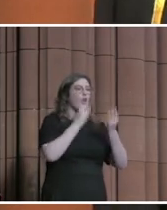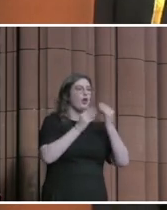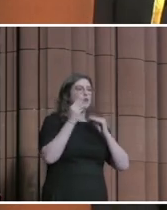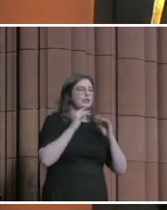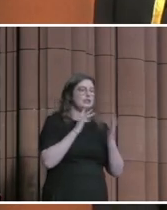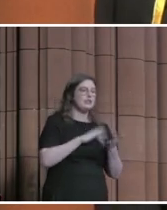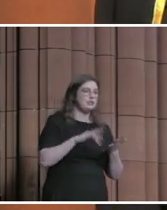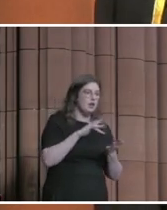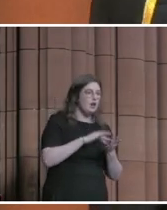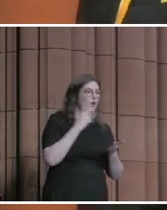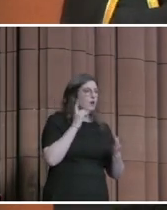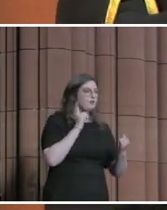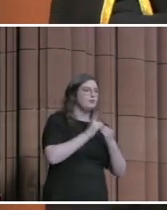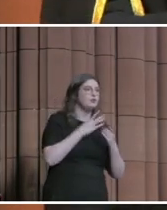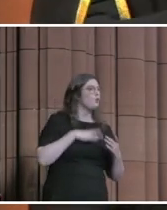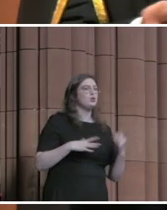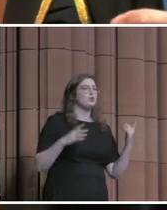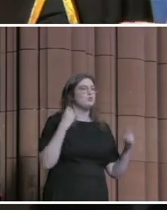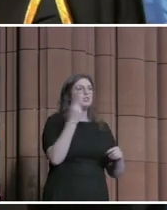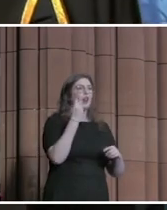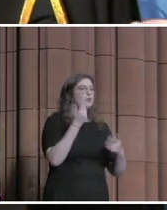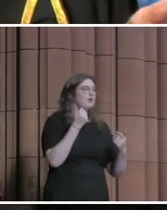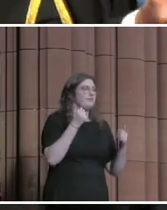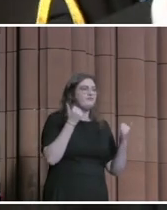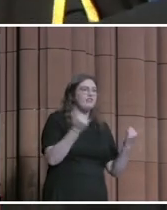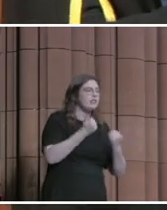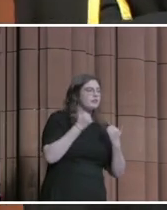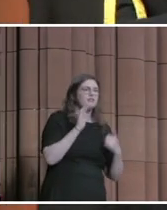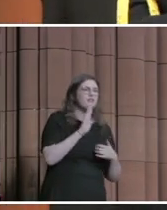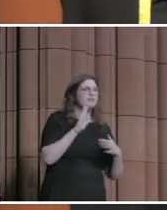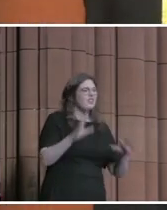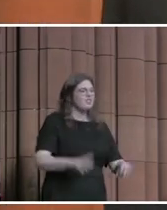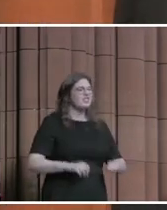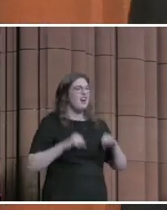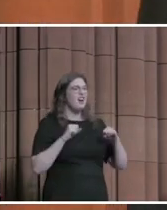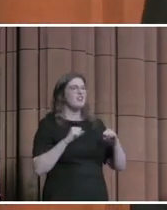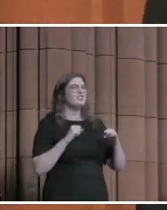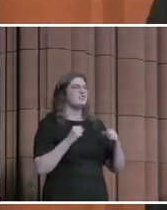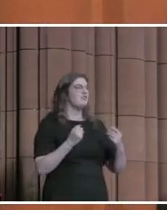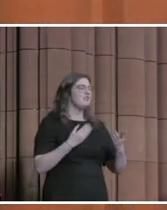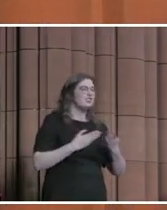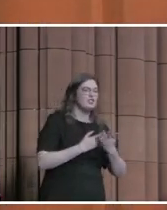an end, but a beginning. The commencement of a journey filled with purpose, service,